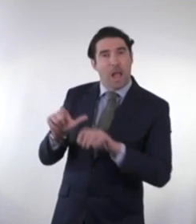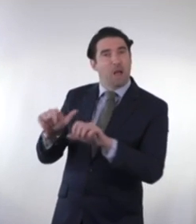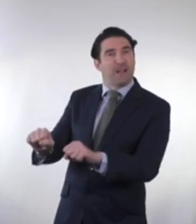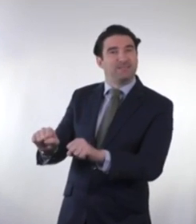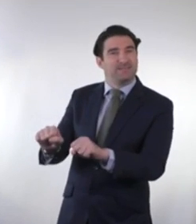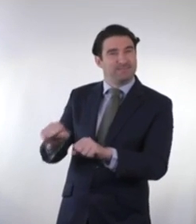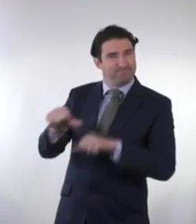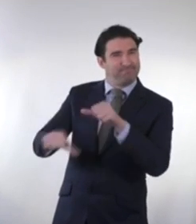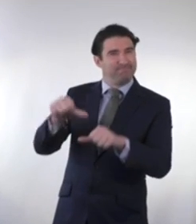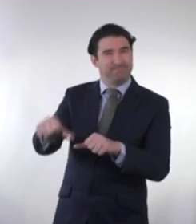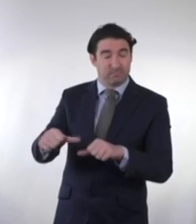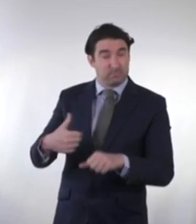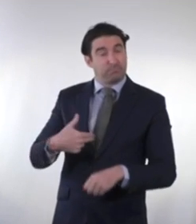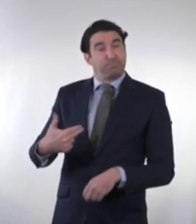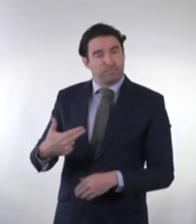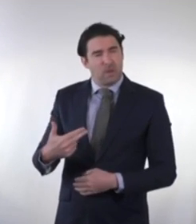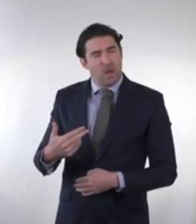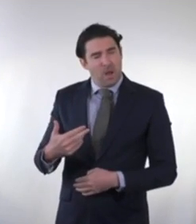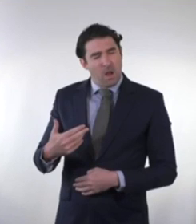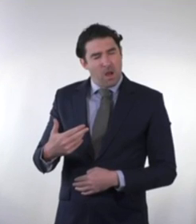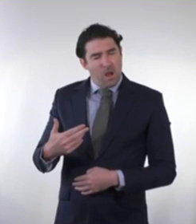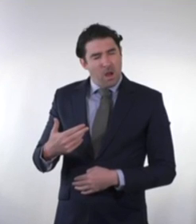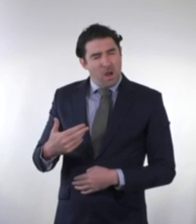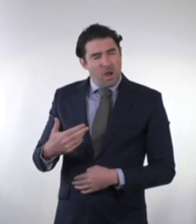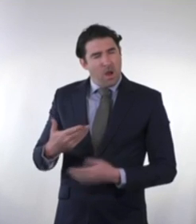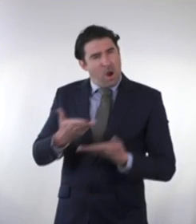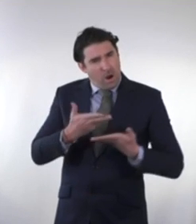Friend agree that, as we build our economy, we must ensure that our infrastructure—the